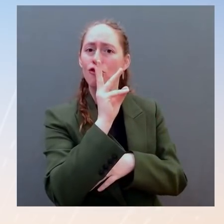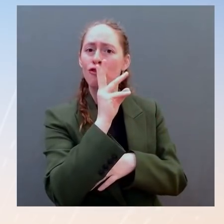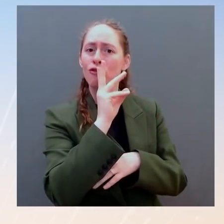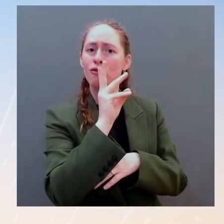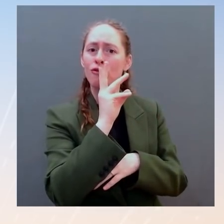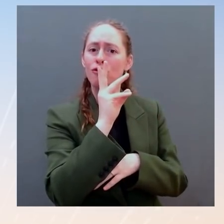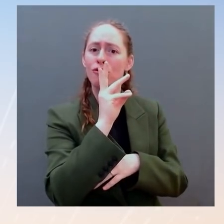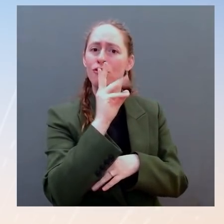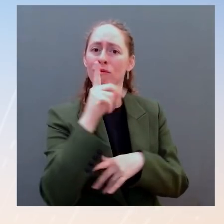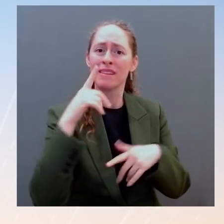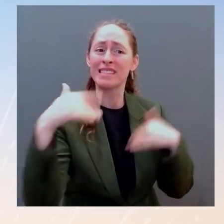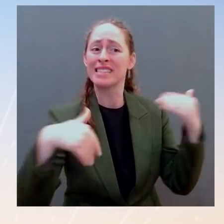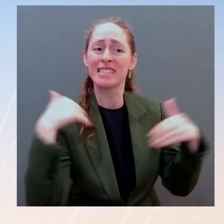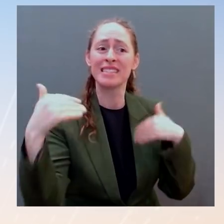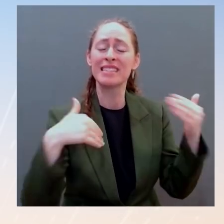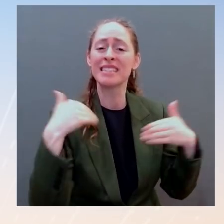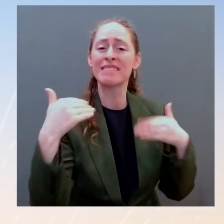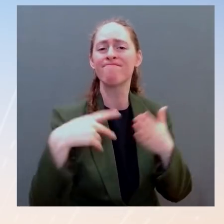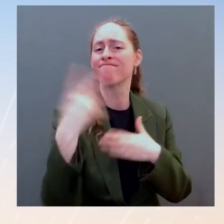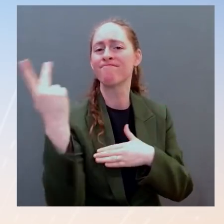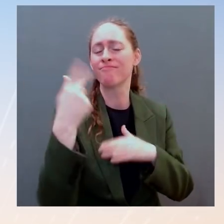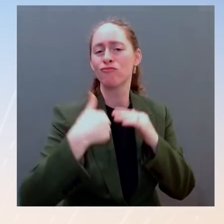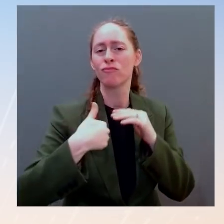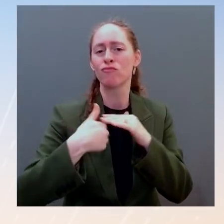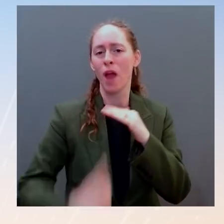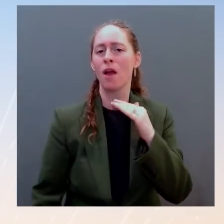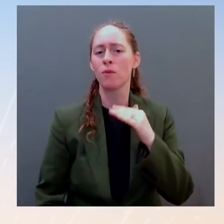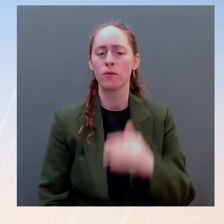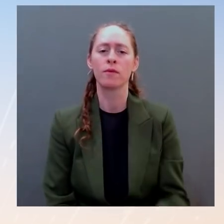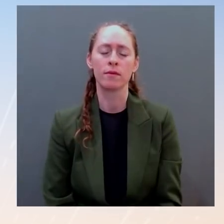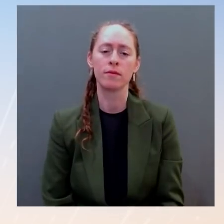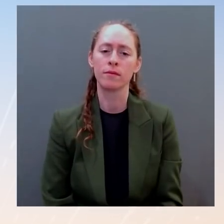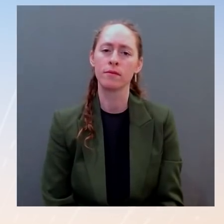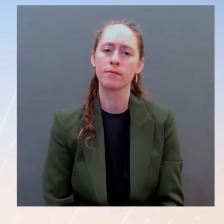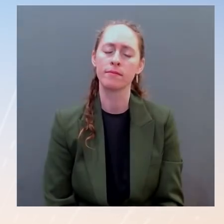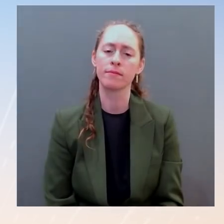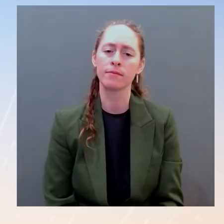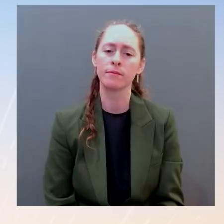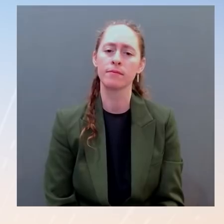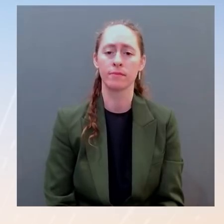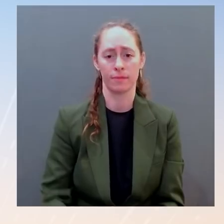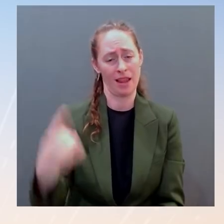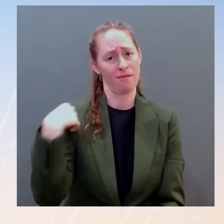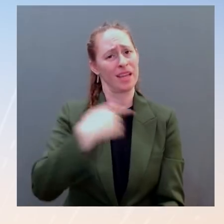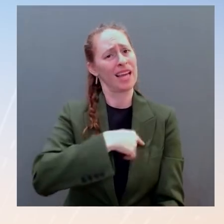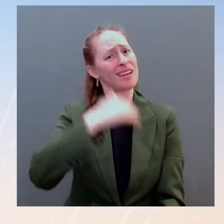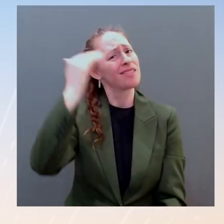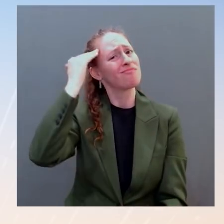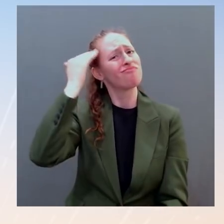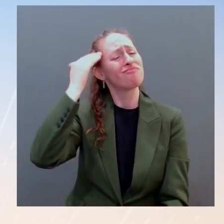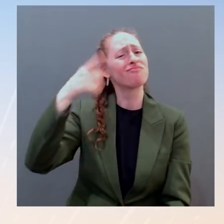including him, risk their lives every day to serve and protect others. And again, our hearts go out to his family.